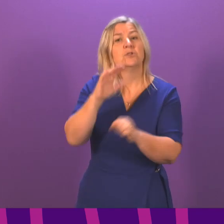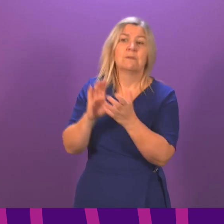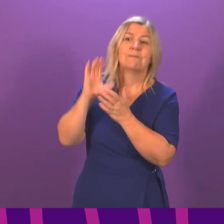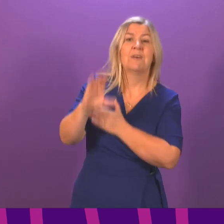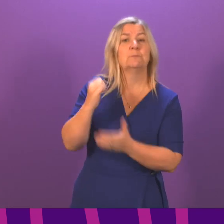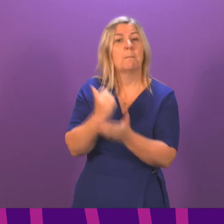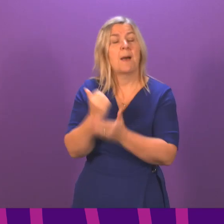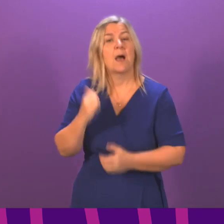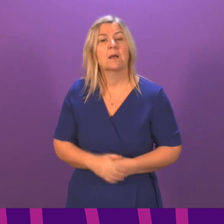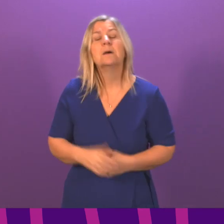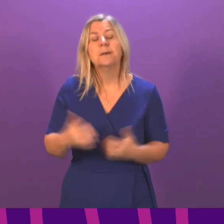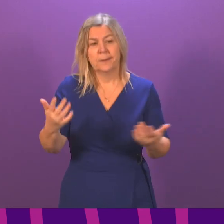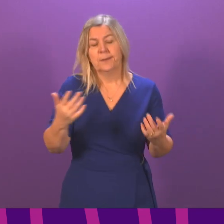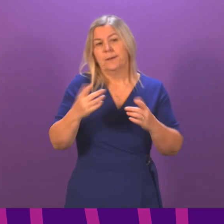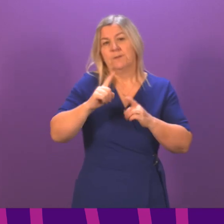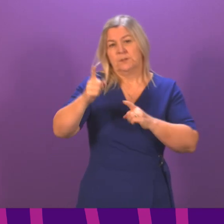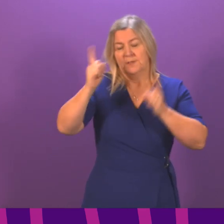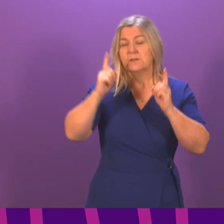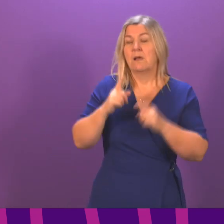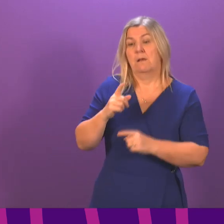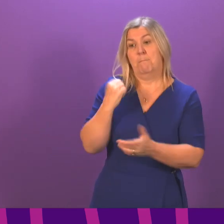The First Minister (Nicola Sturgeon): The bank opened for business on Monday. That